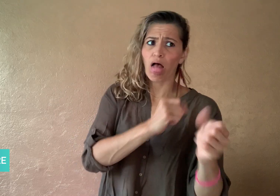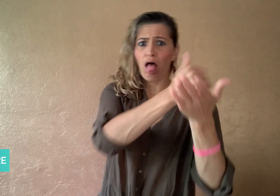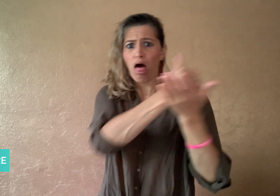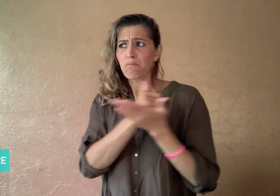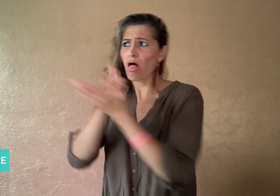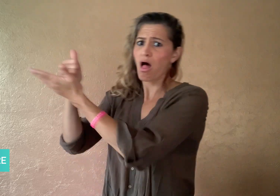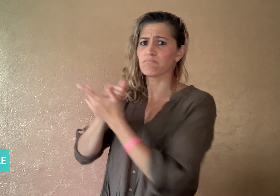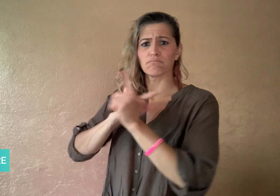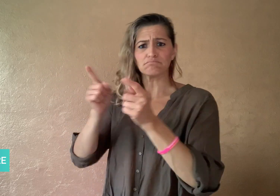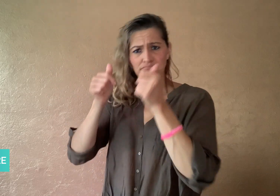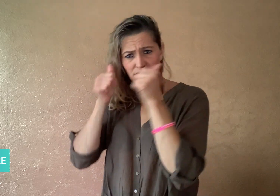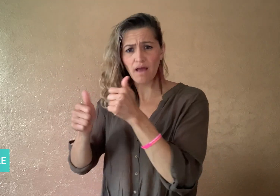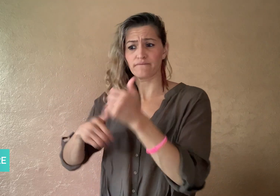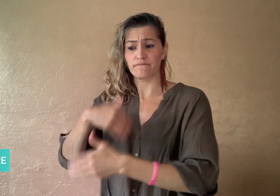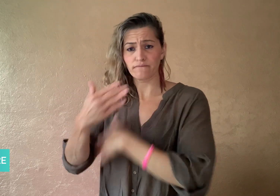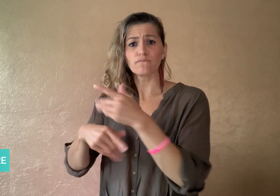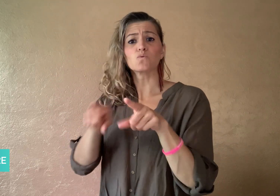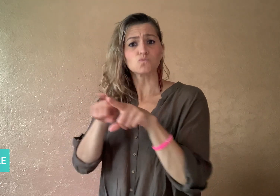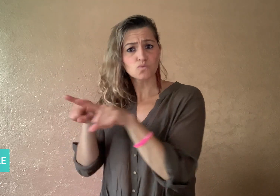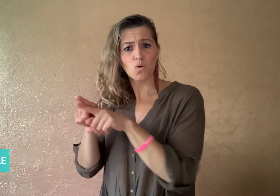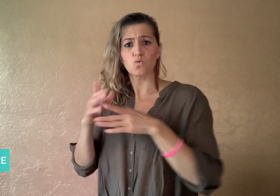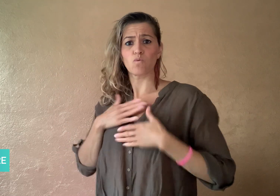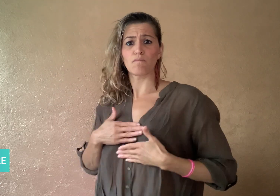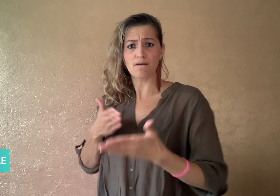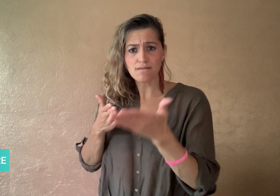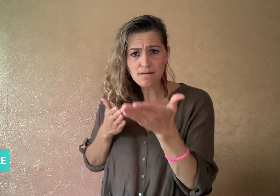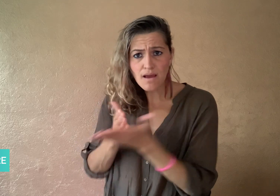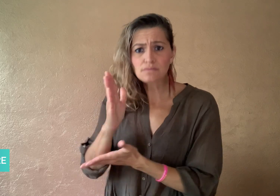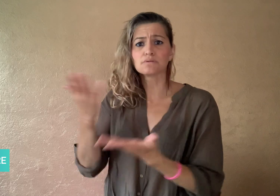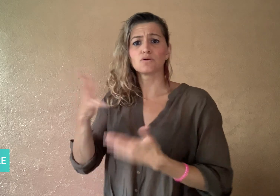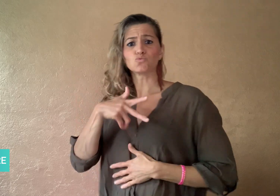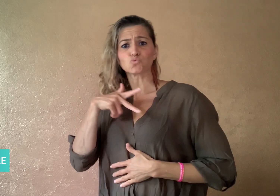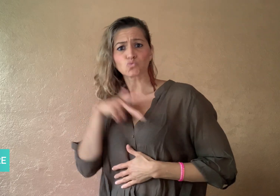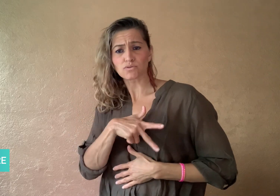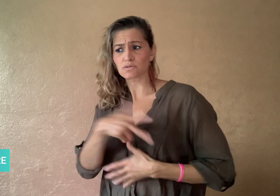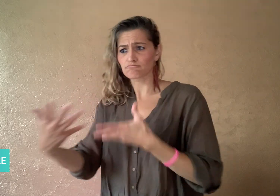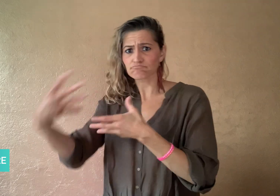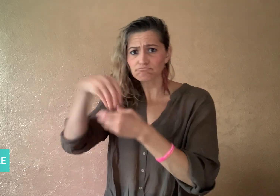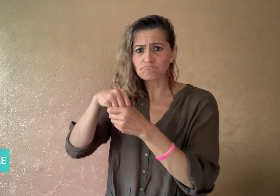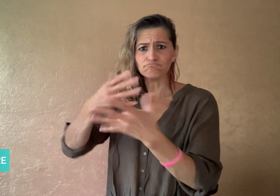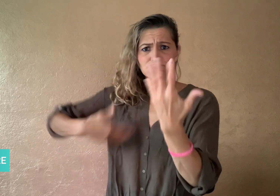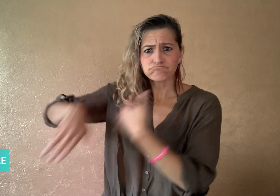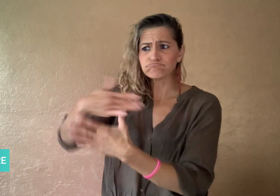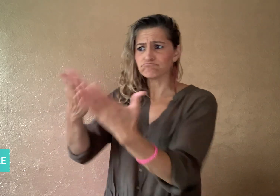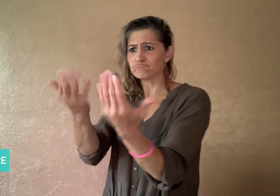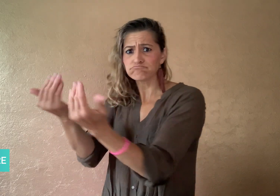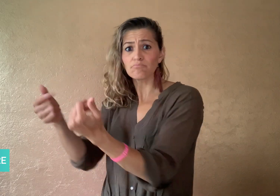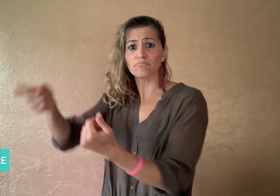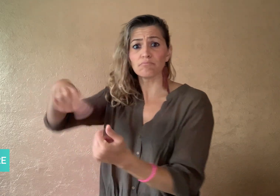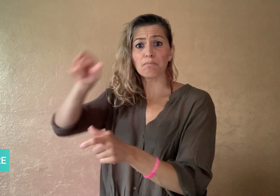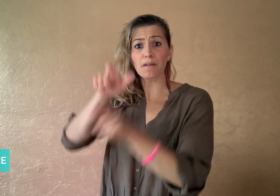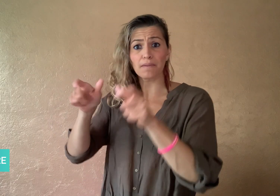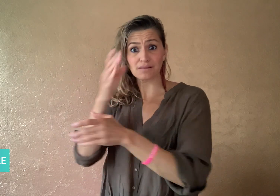and social inclusion of people with disabilities.